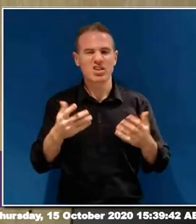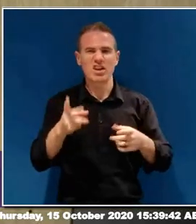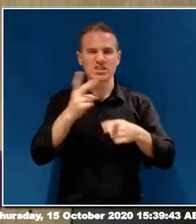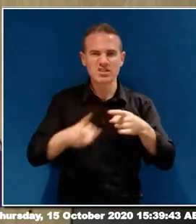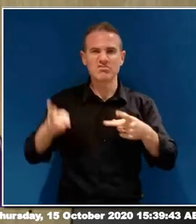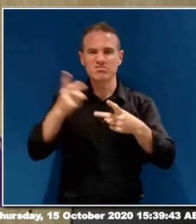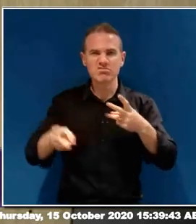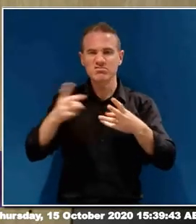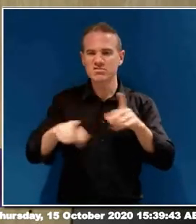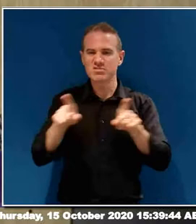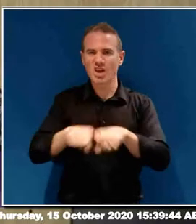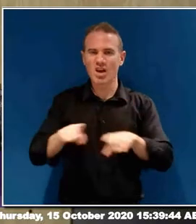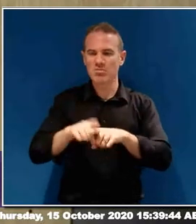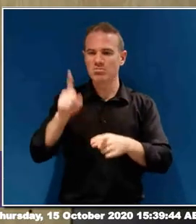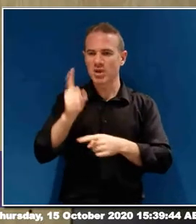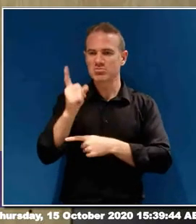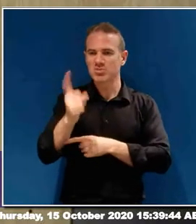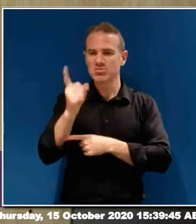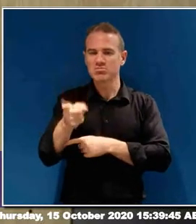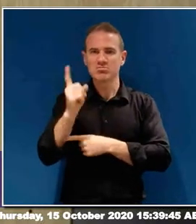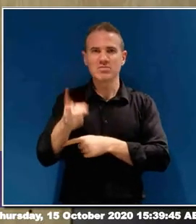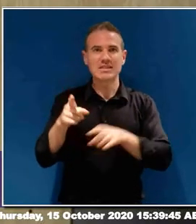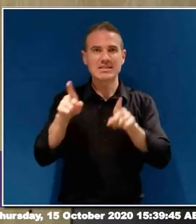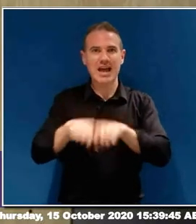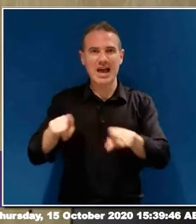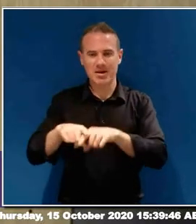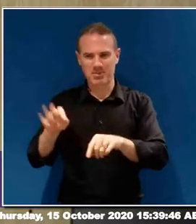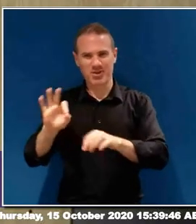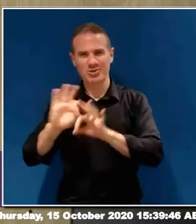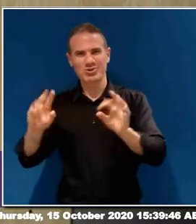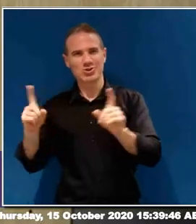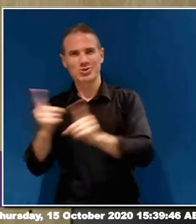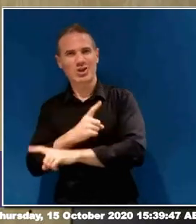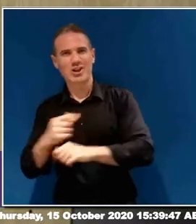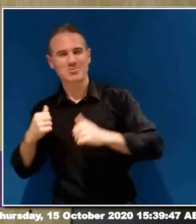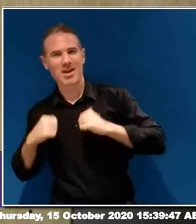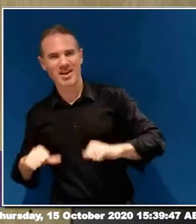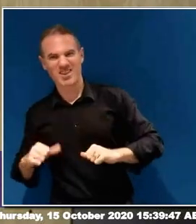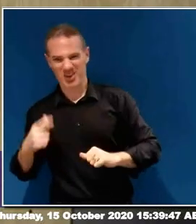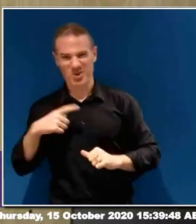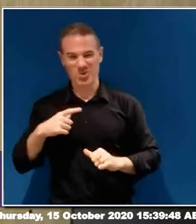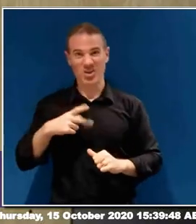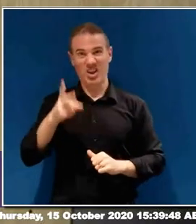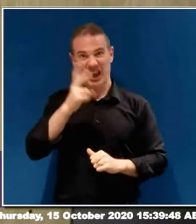at the incidents of repeat suspensions is so important, because those are